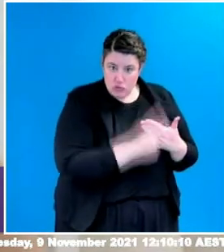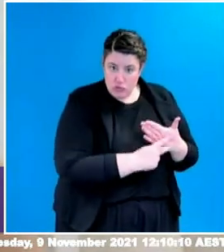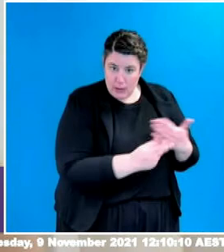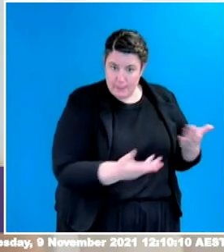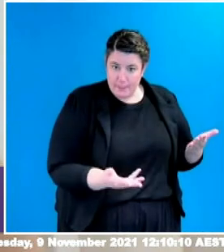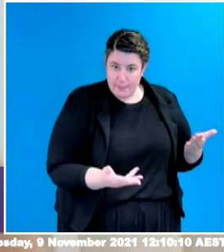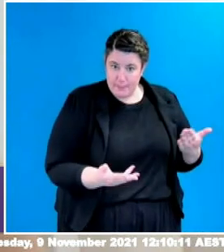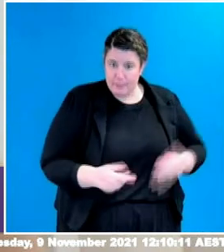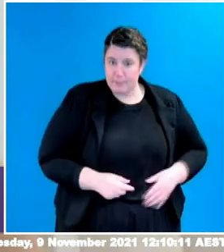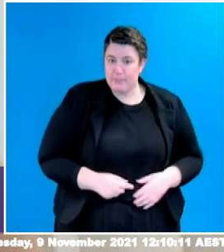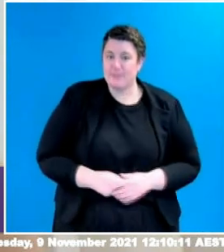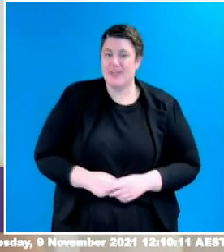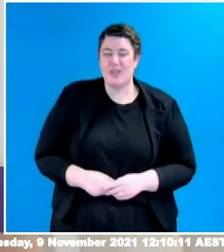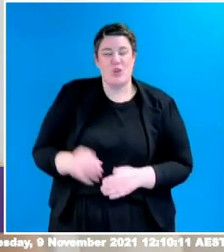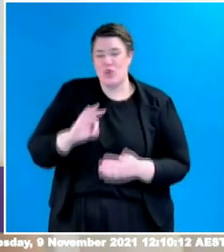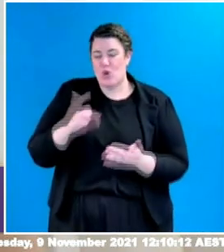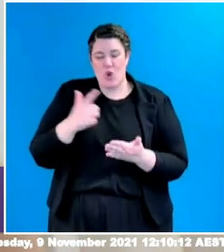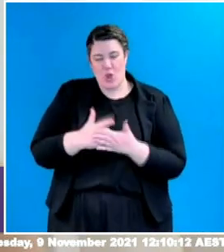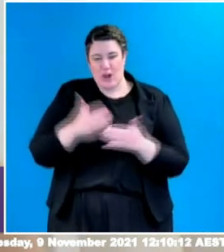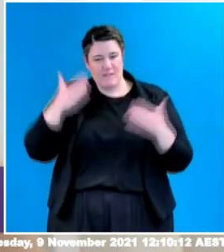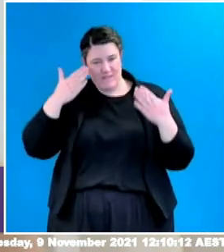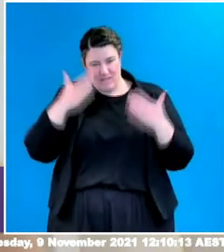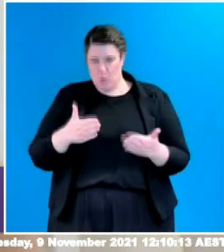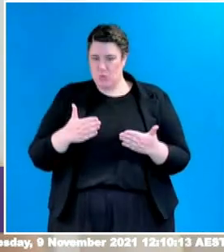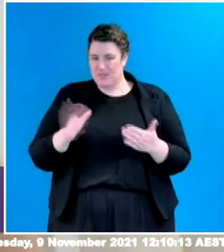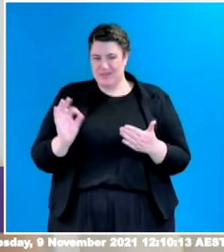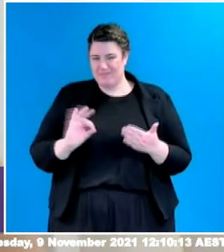There has not been a lot of work done in this area at all.